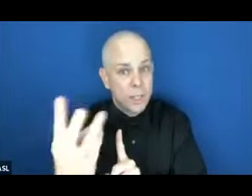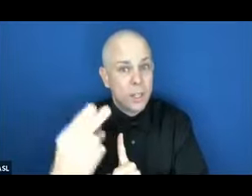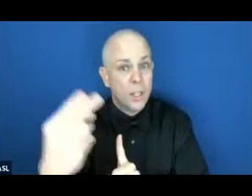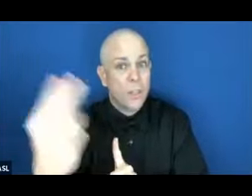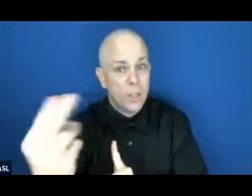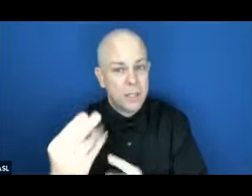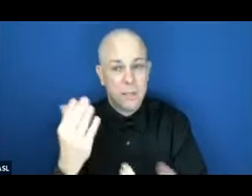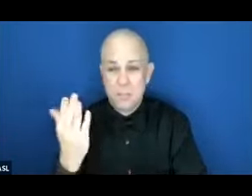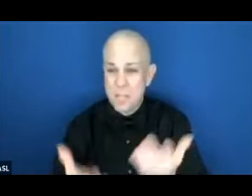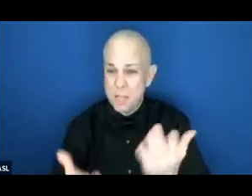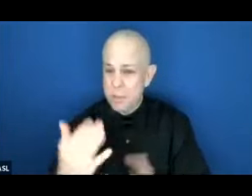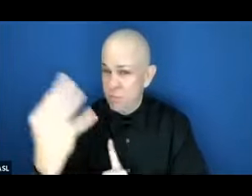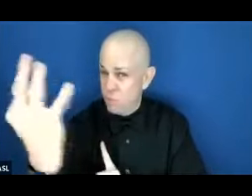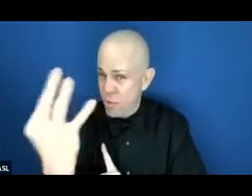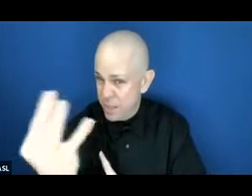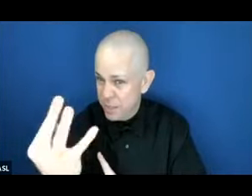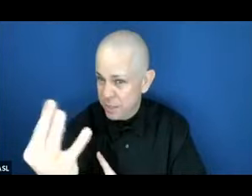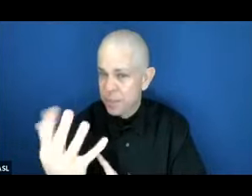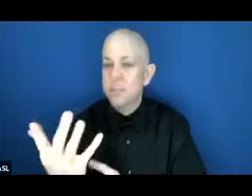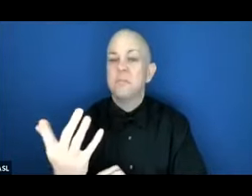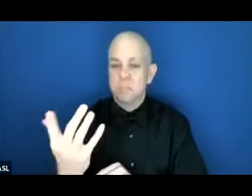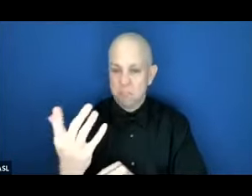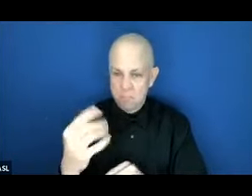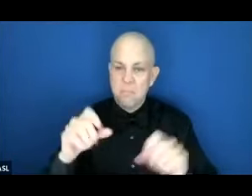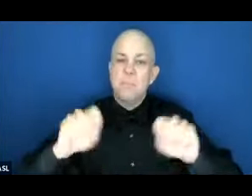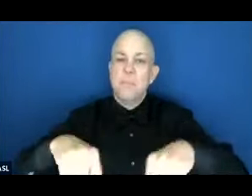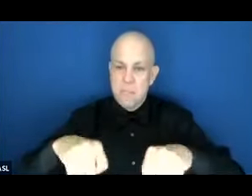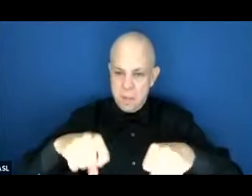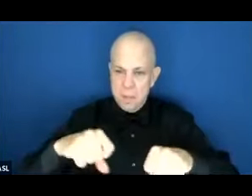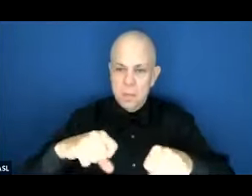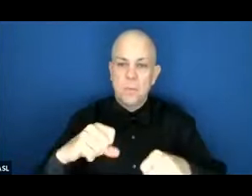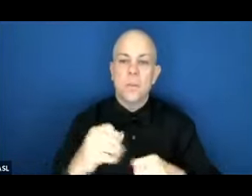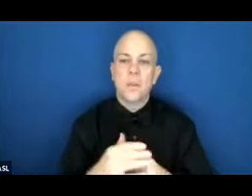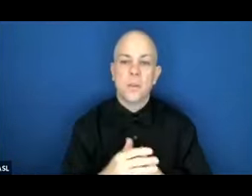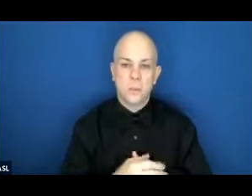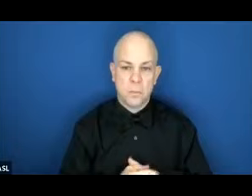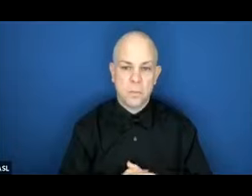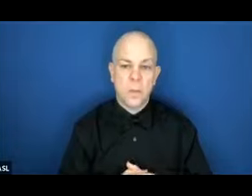so then we're looking at the possibility of a strong jet stream moving off of the